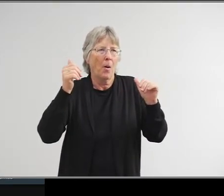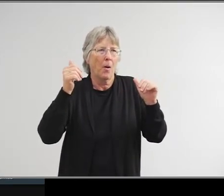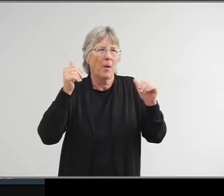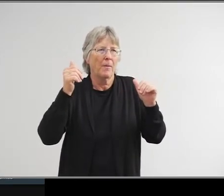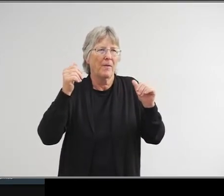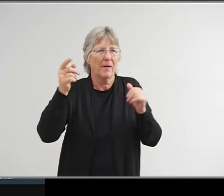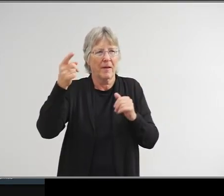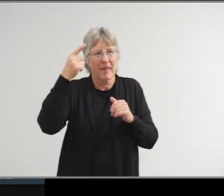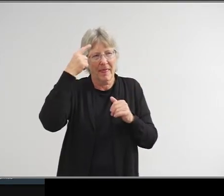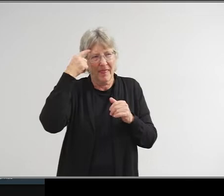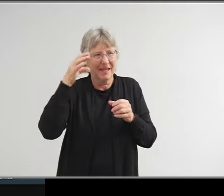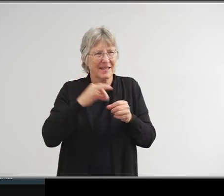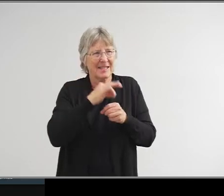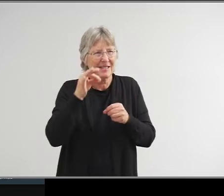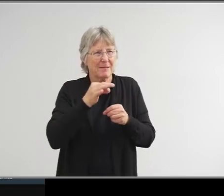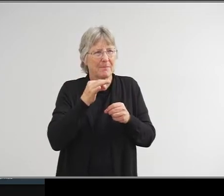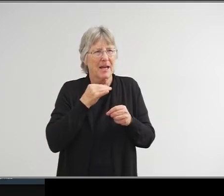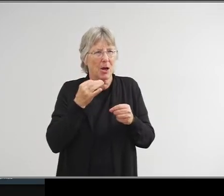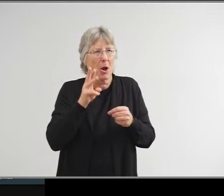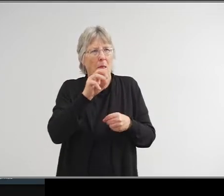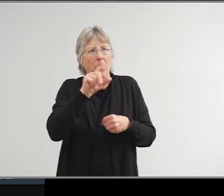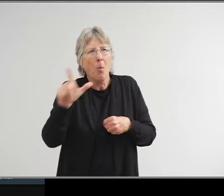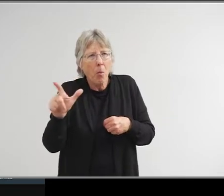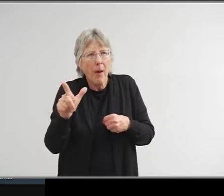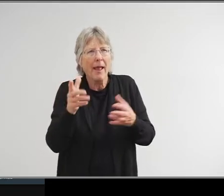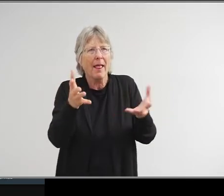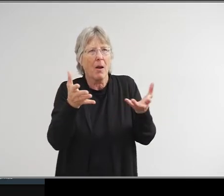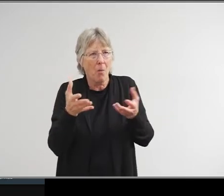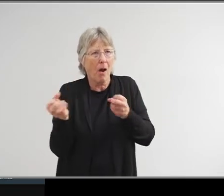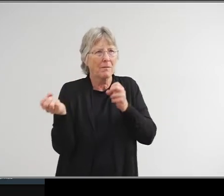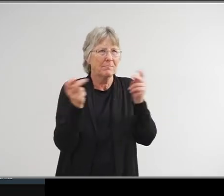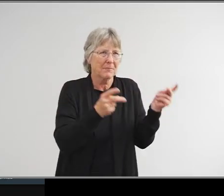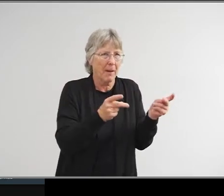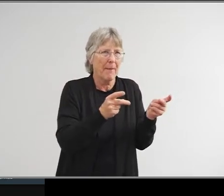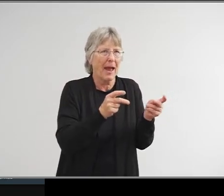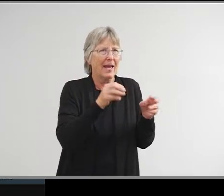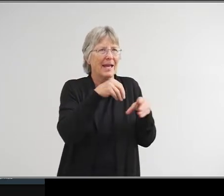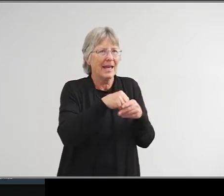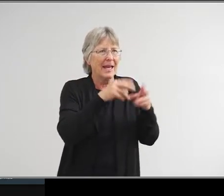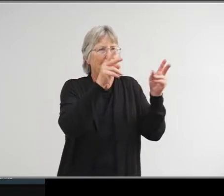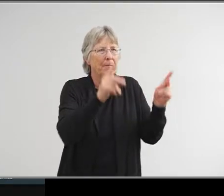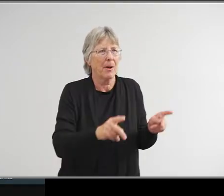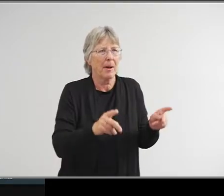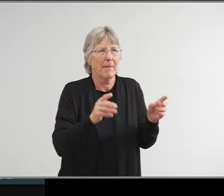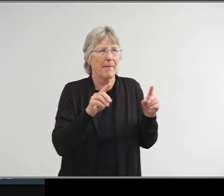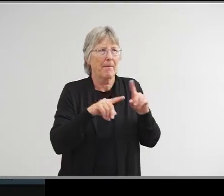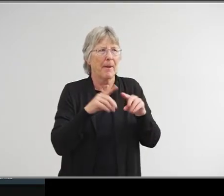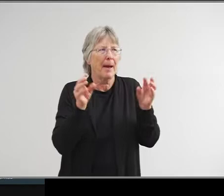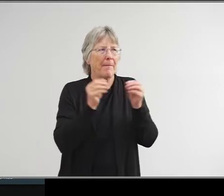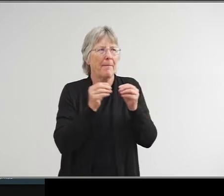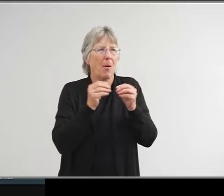of the will to want to return students in person but that it's much more than that that's needed.